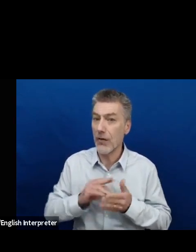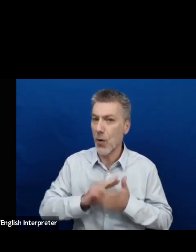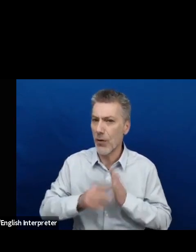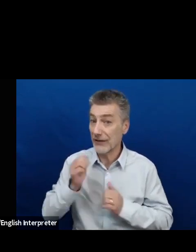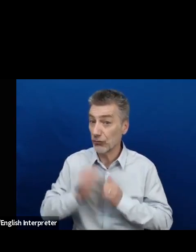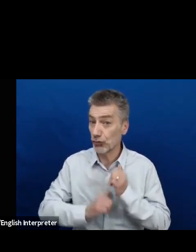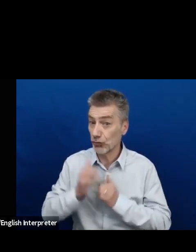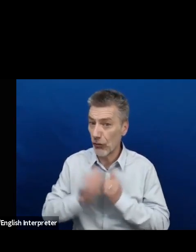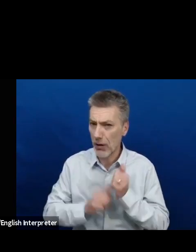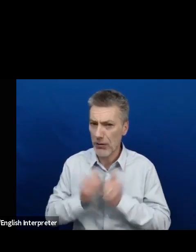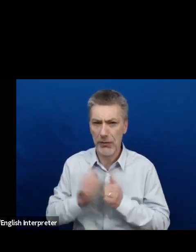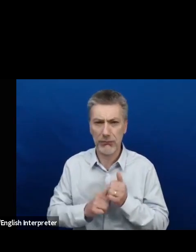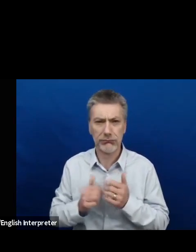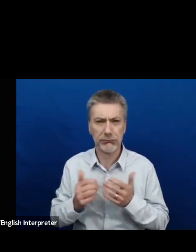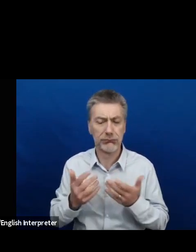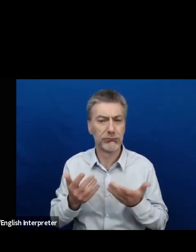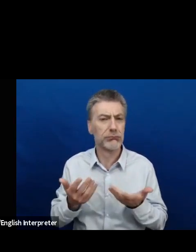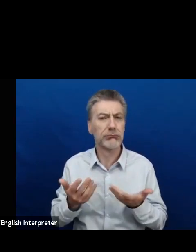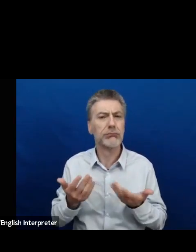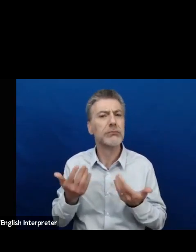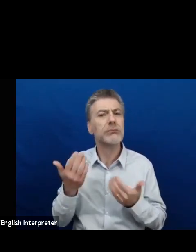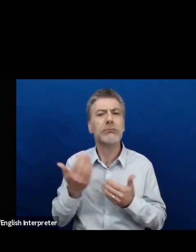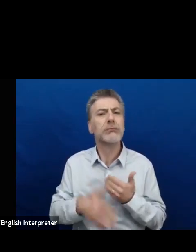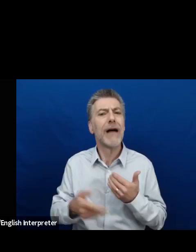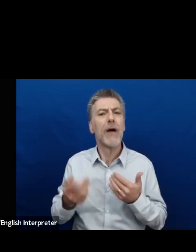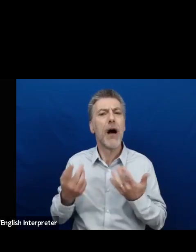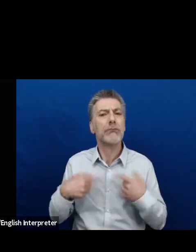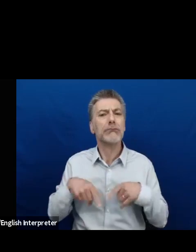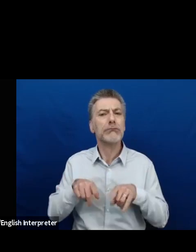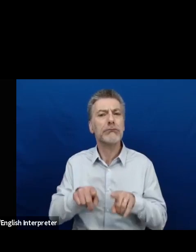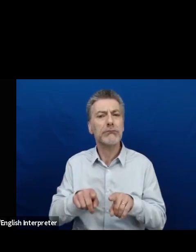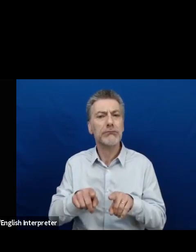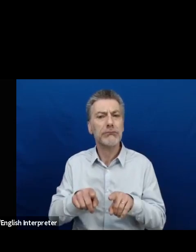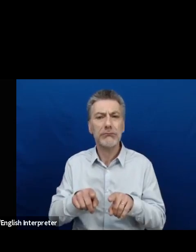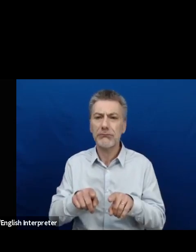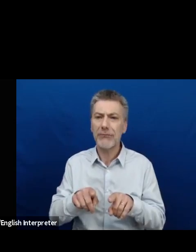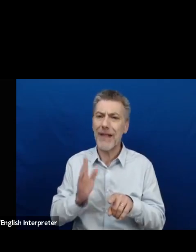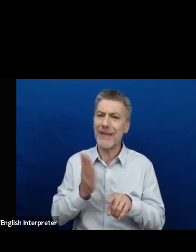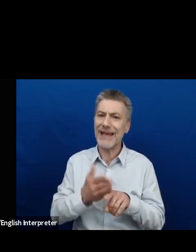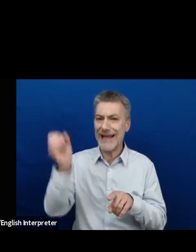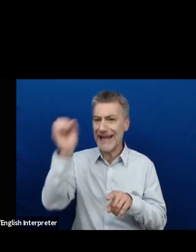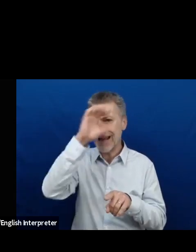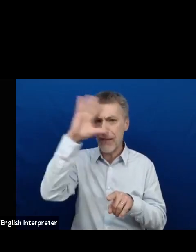aftermath of the loss of 13 colonies of the US the Home Office and Foreign